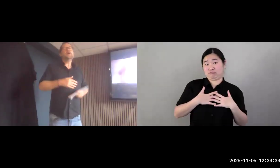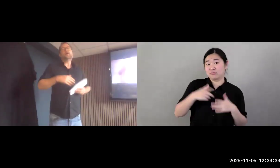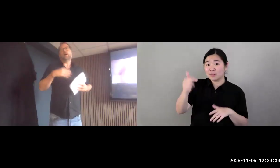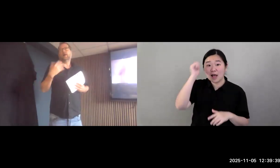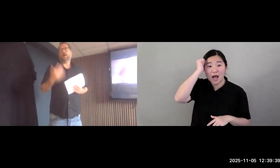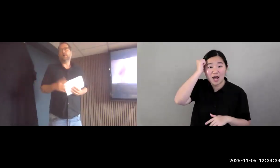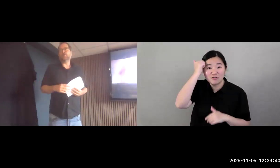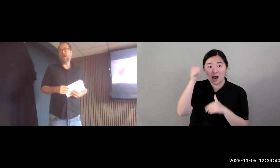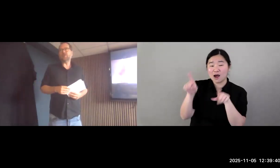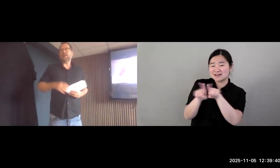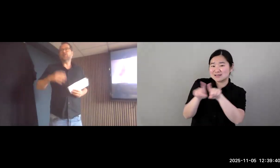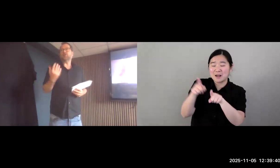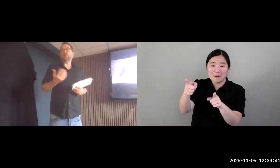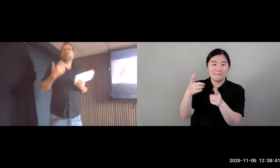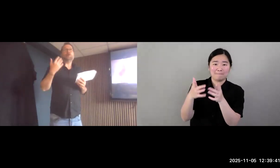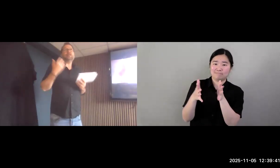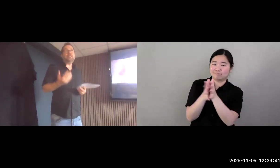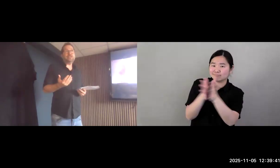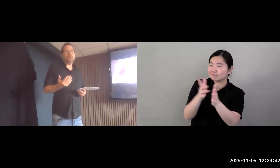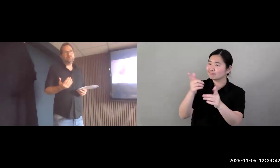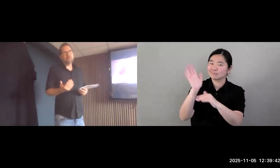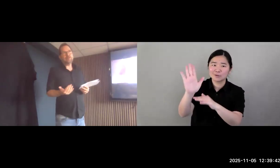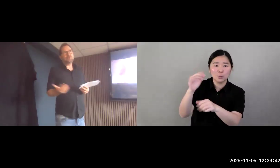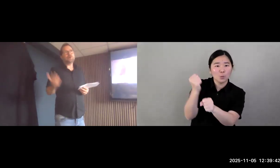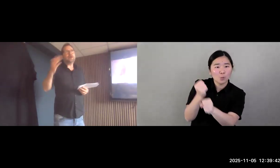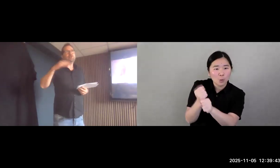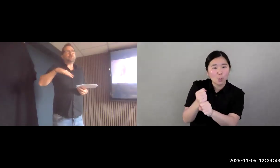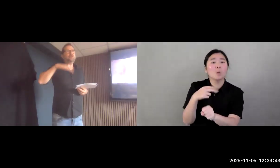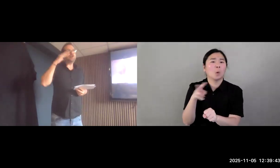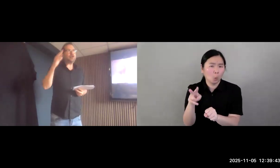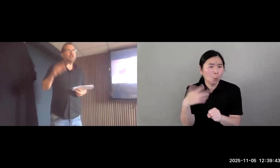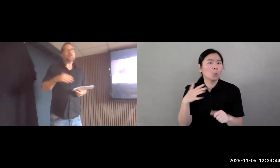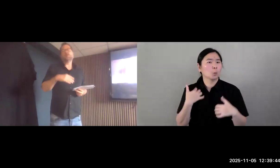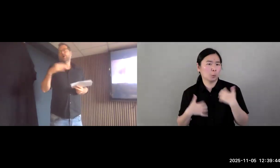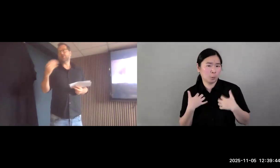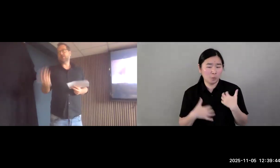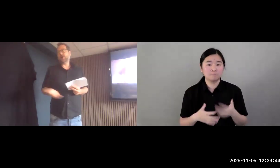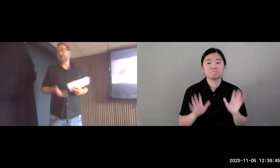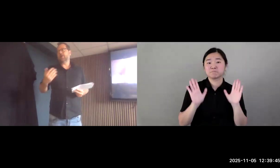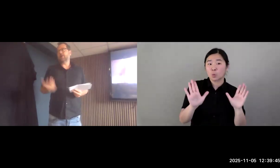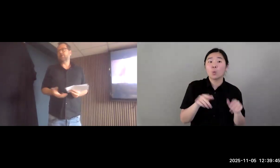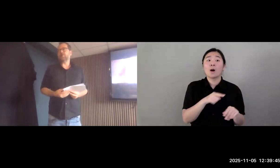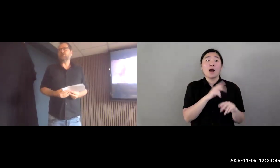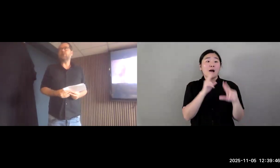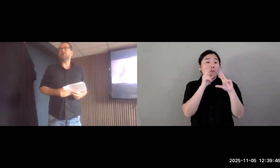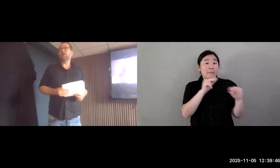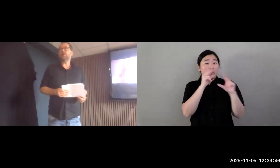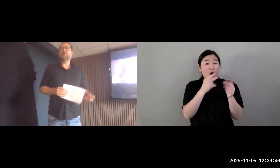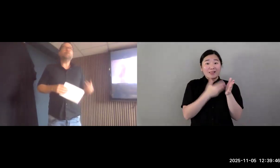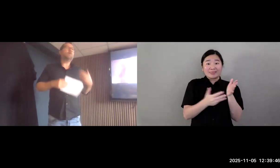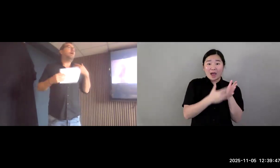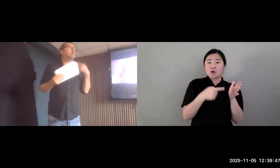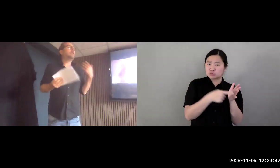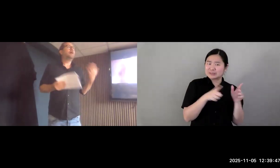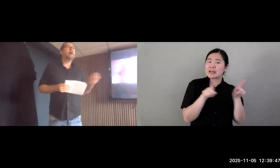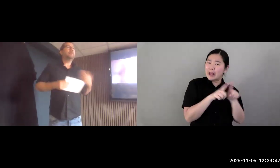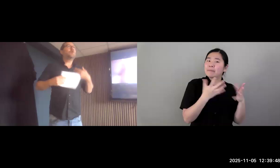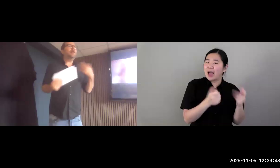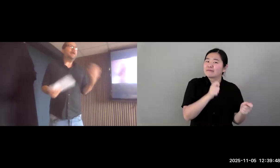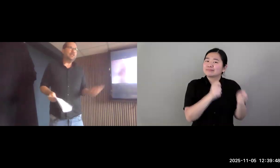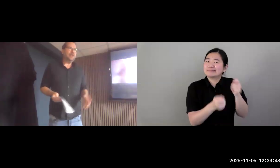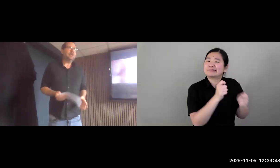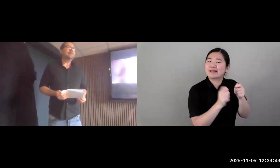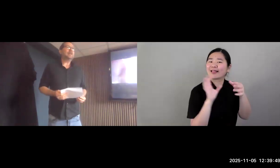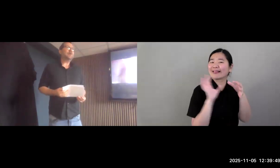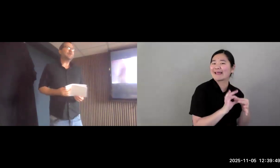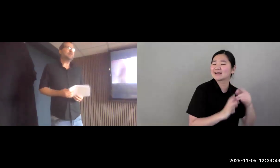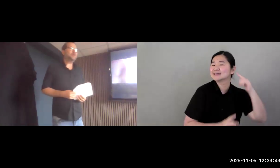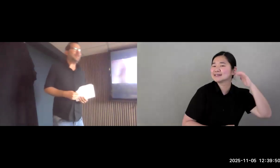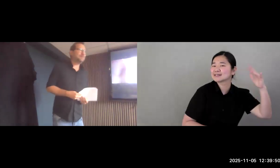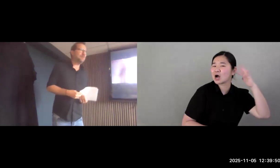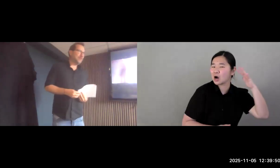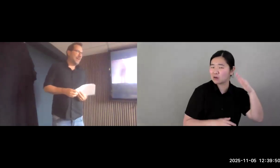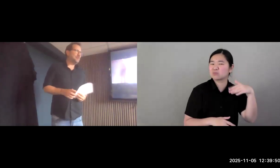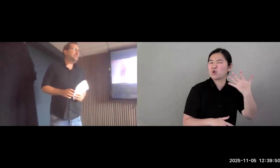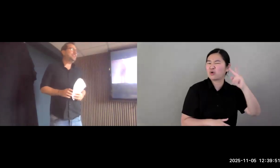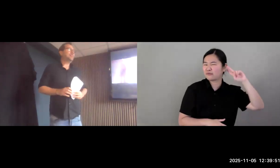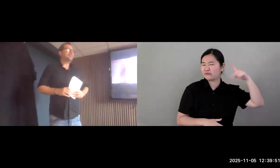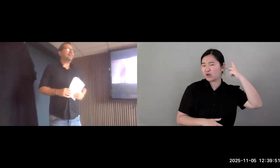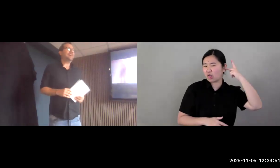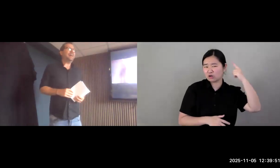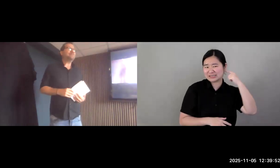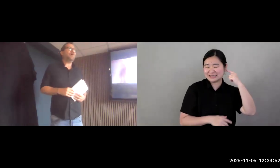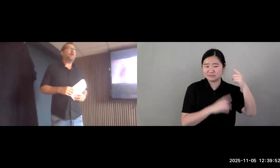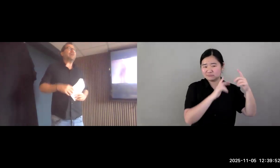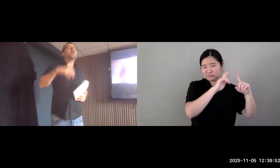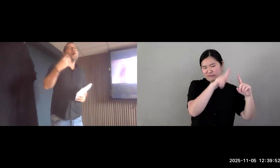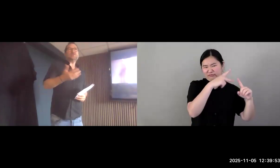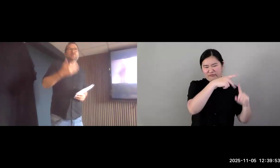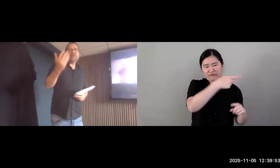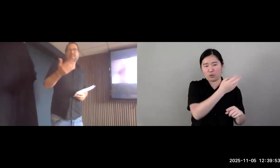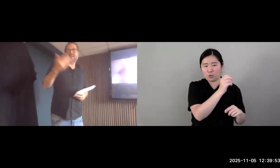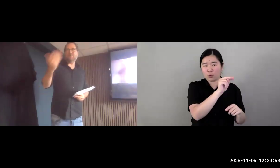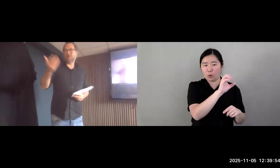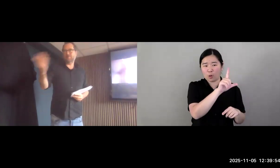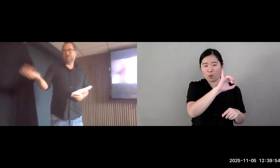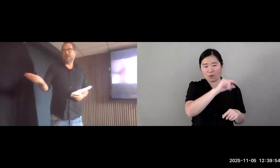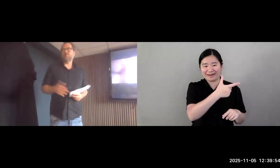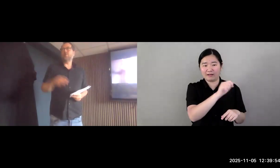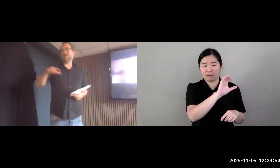change, and it's usually through lenetion. So, you get a sort of reduction of sounds, because people are getting more lazy, they don't want to put as much energy anymore, as long as the meaning can be conveyed with